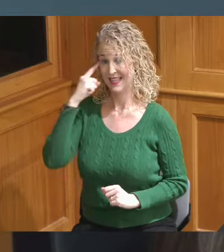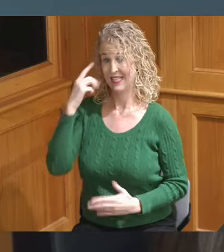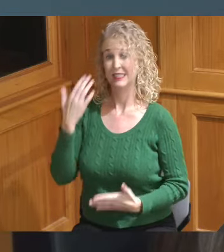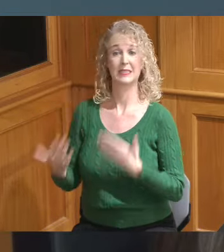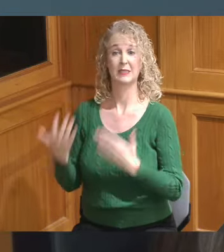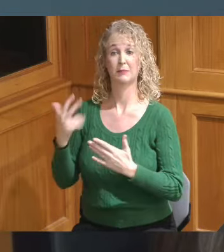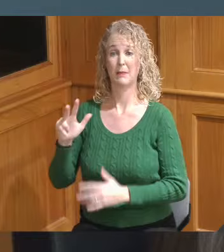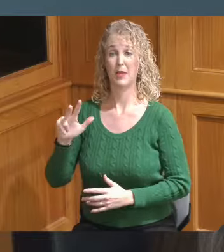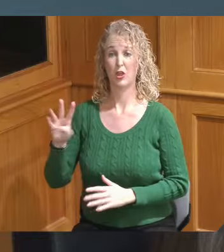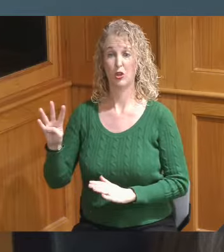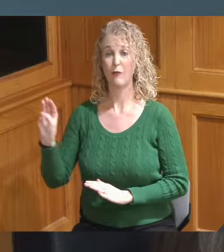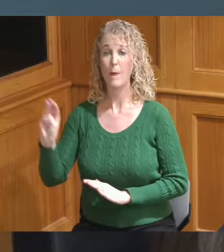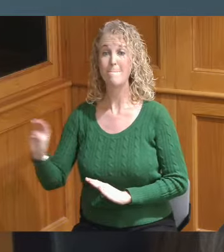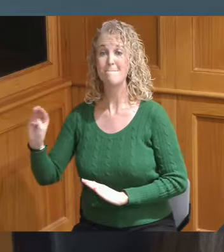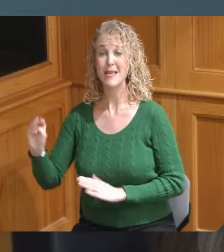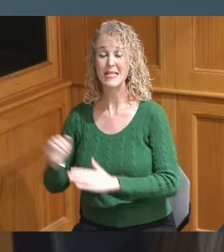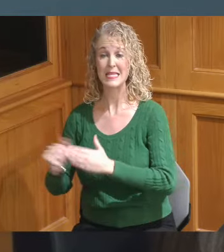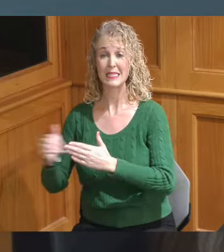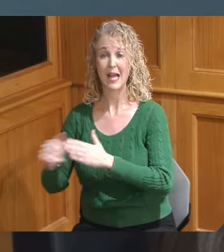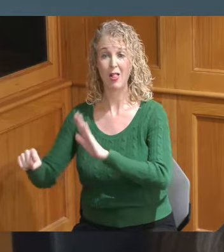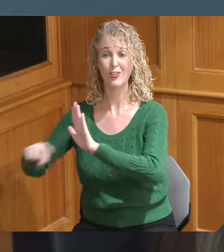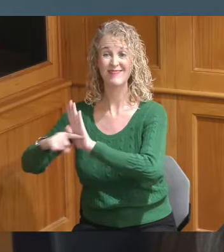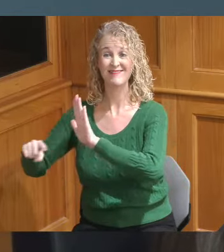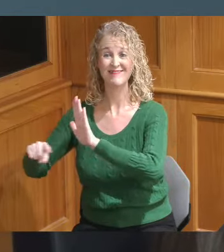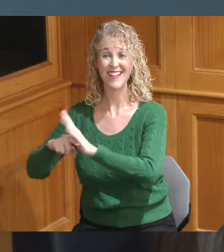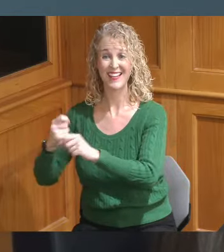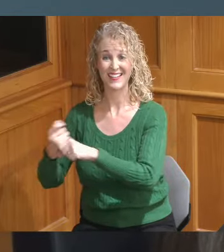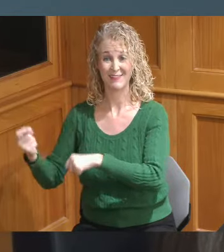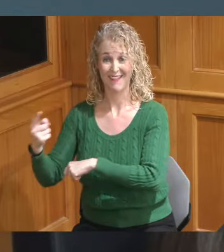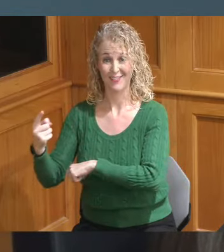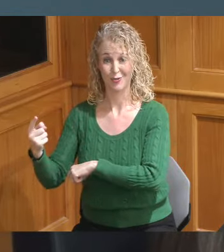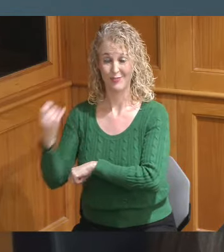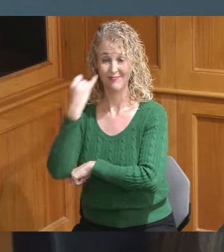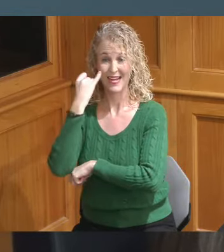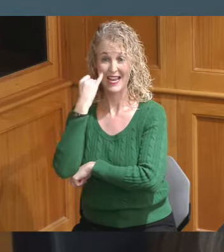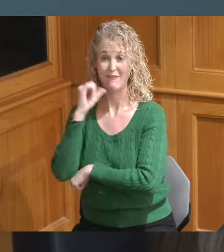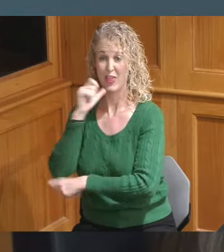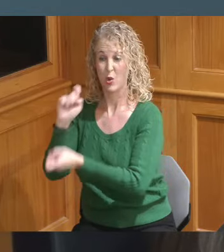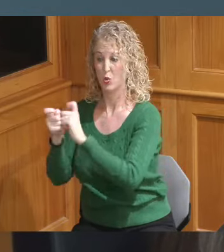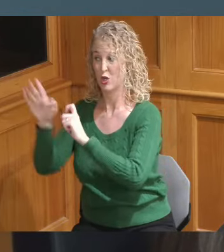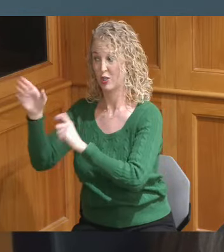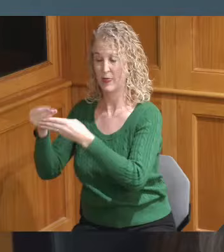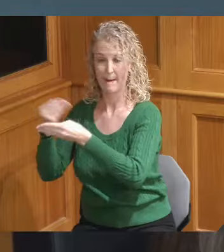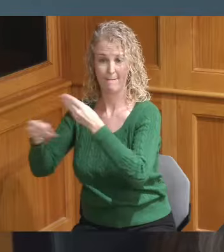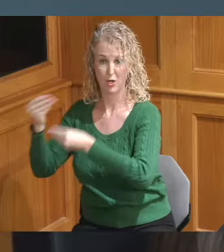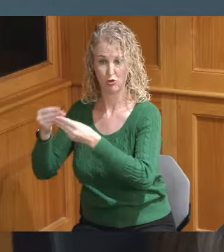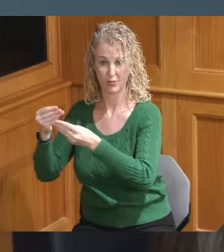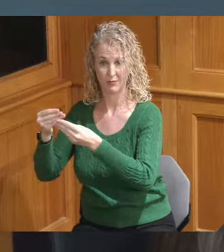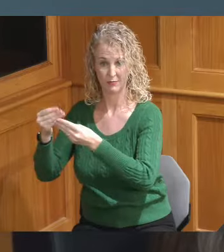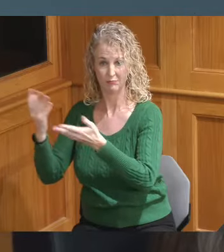million deficit in 2026 if they don't do something different and we do something different. So I'm